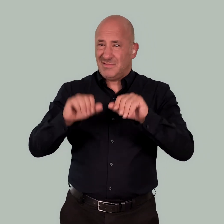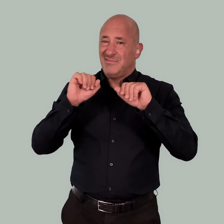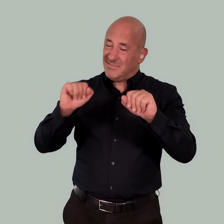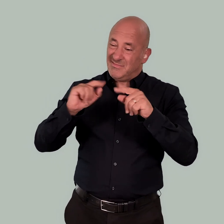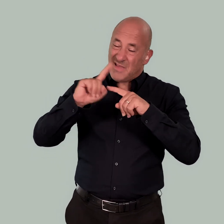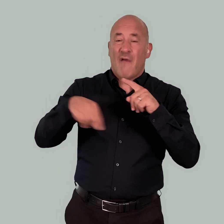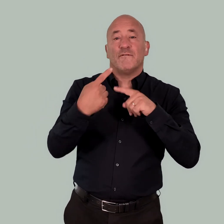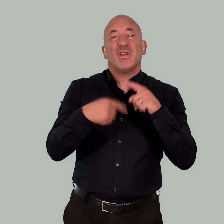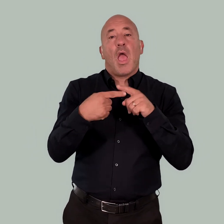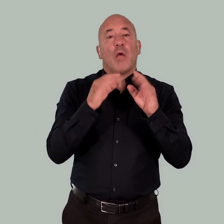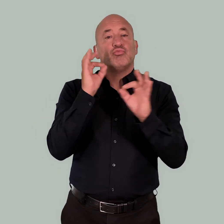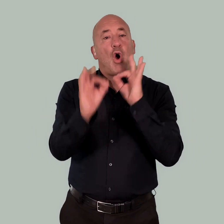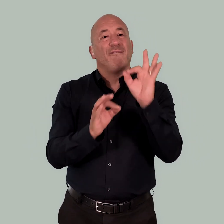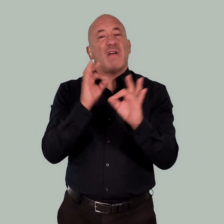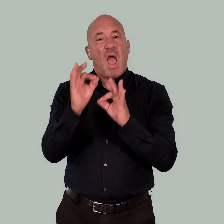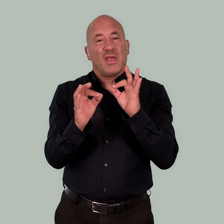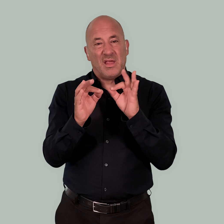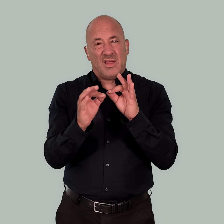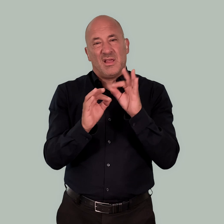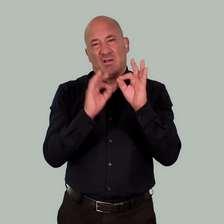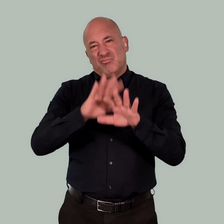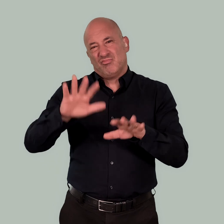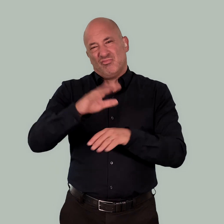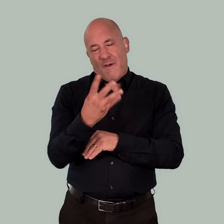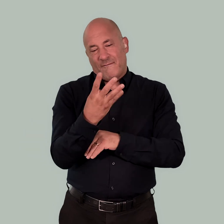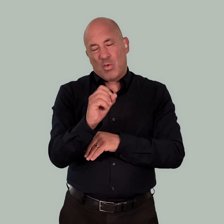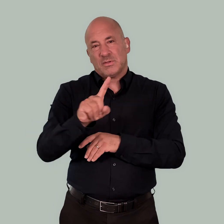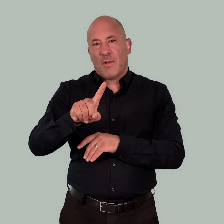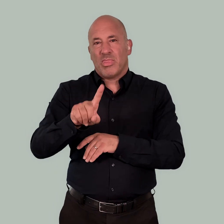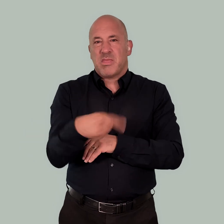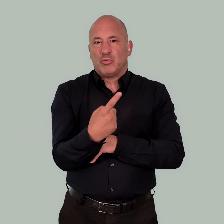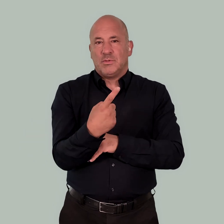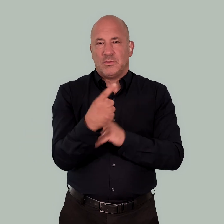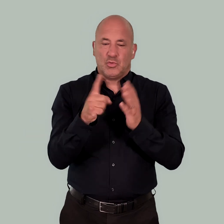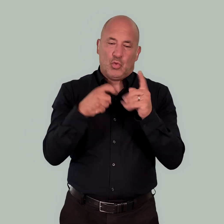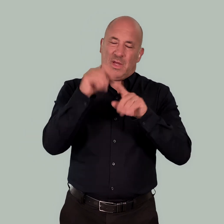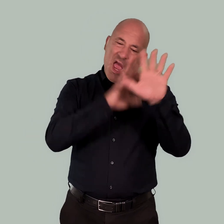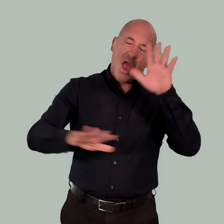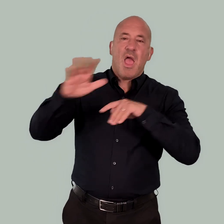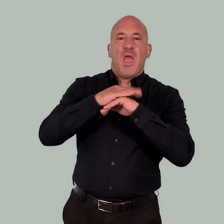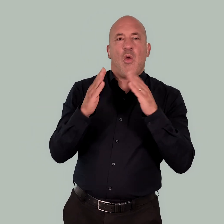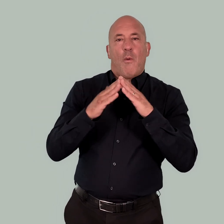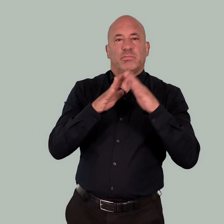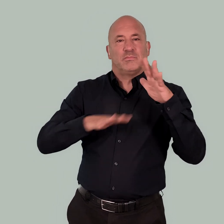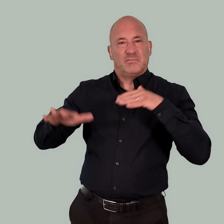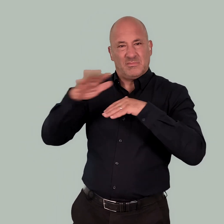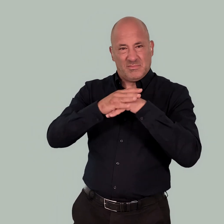The UKHLS is an annual survey of approximately 40,000 UK households,